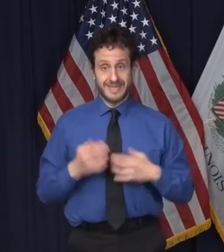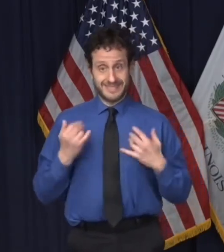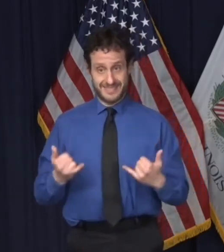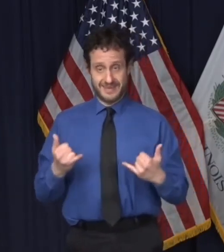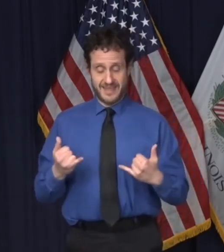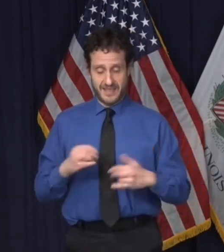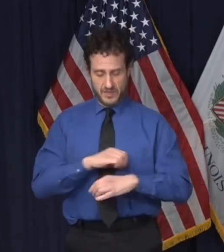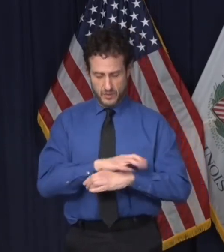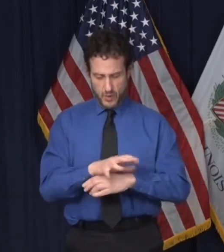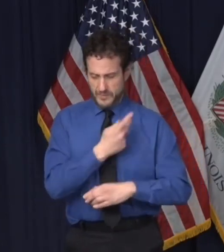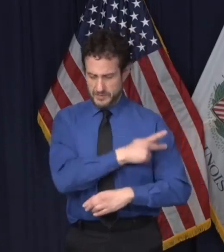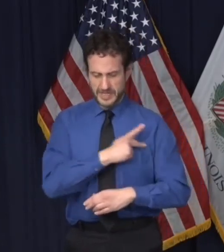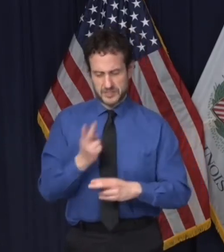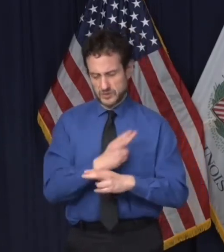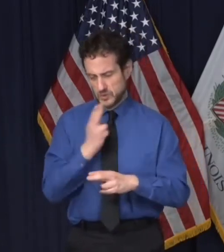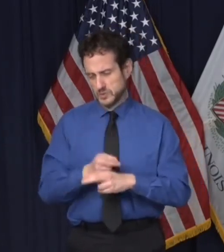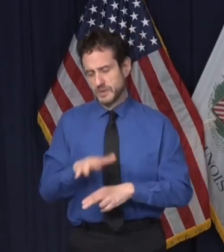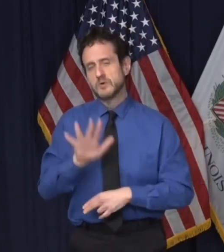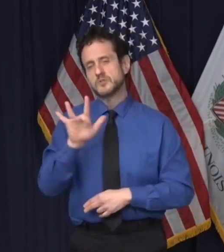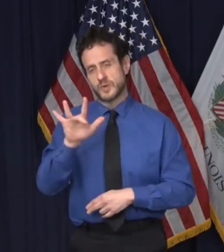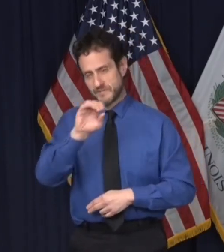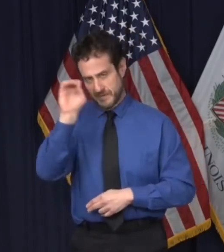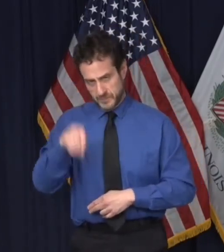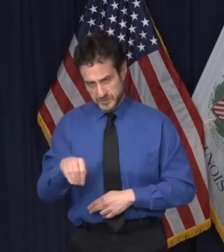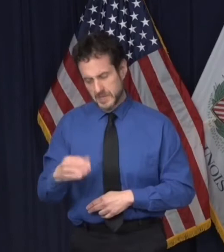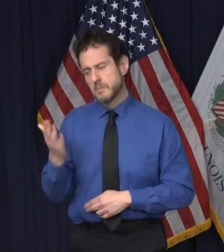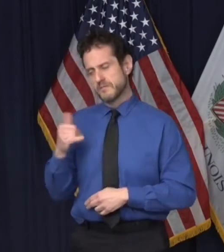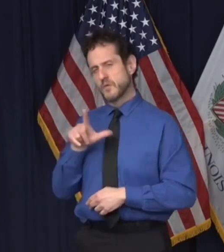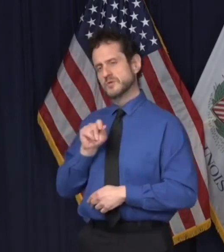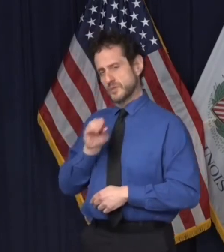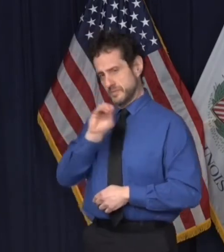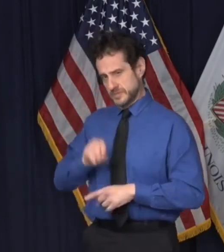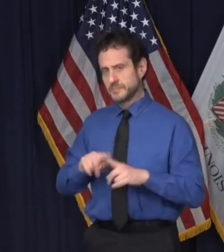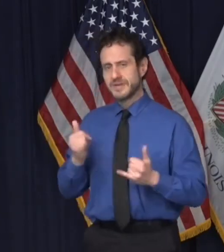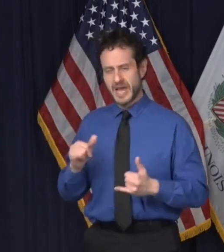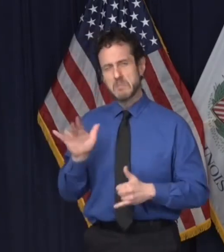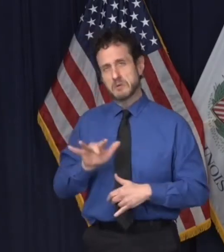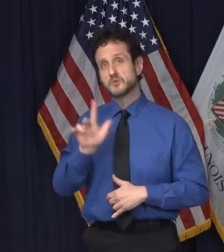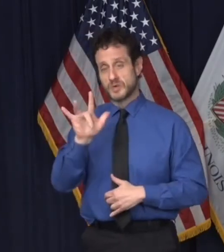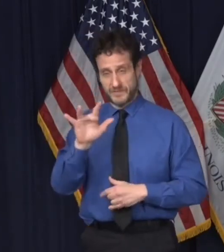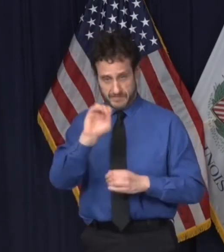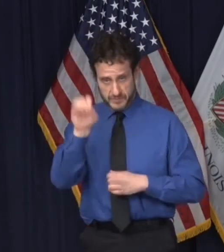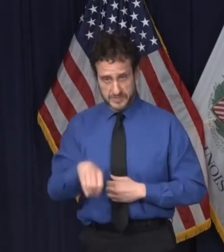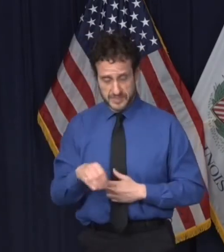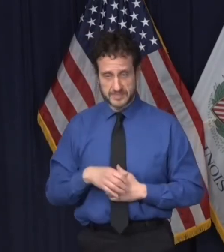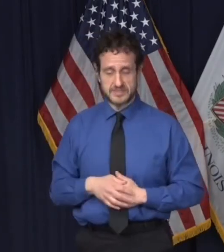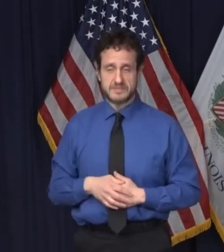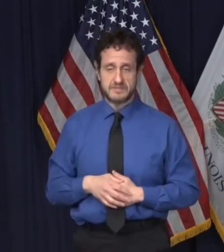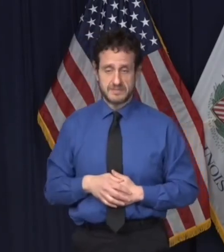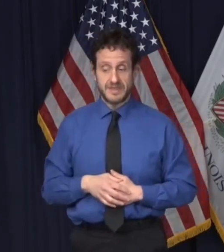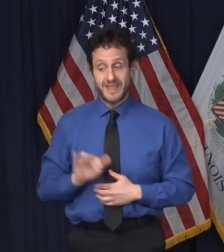WEEK. COVID PATIENTS TODAY OCCUPY 25% OF OUR TOTAL VENTILATORS.